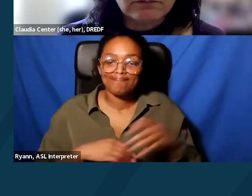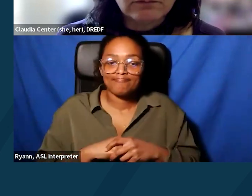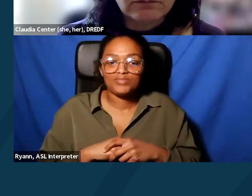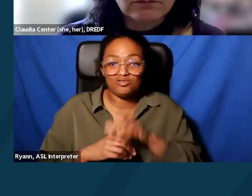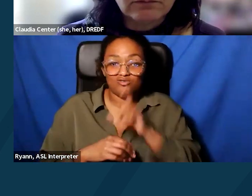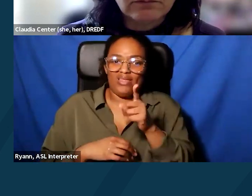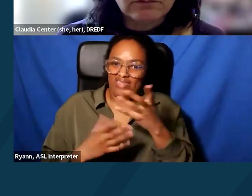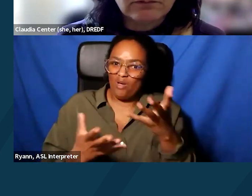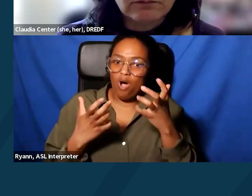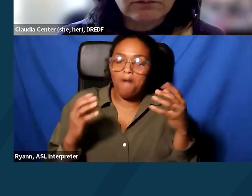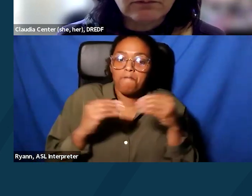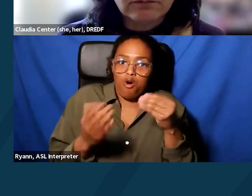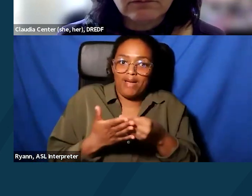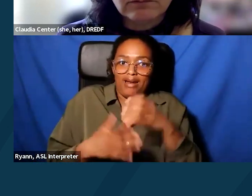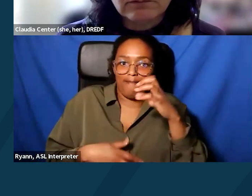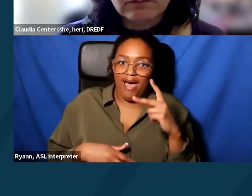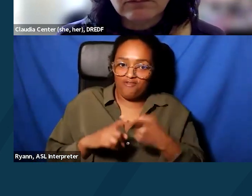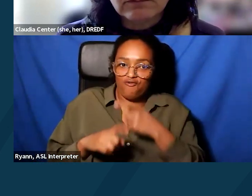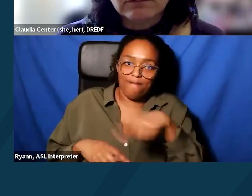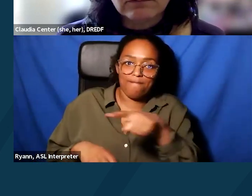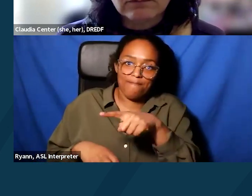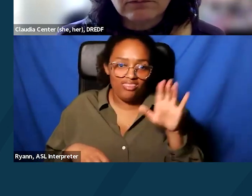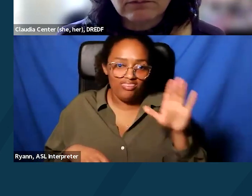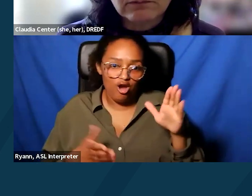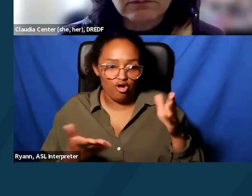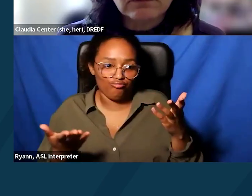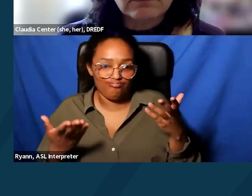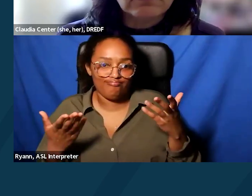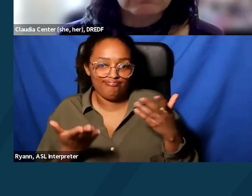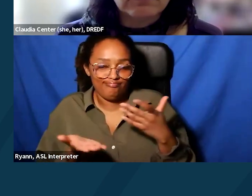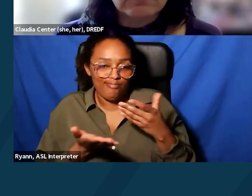in the larger‑sized facilities and so on, because of this private equity.